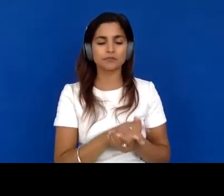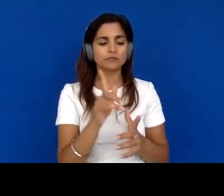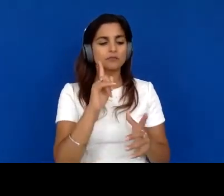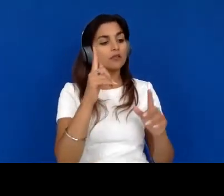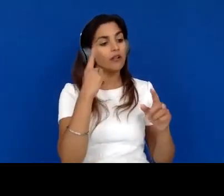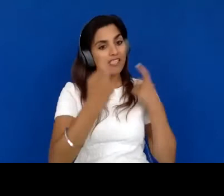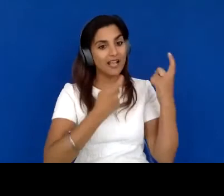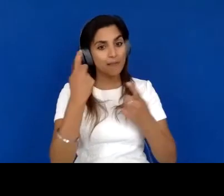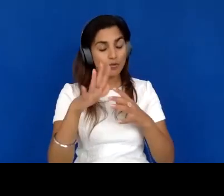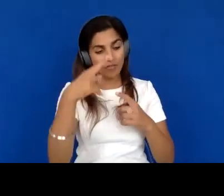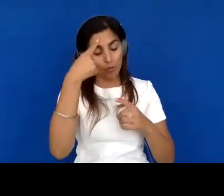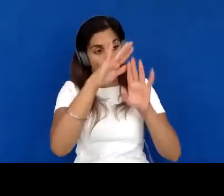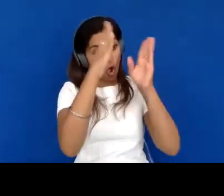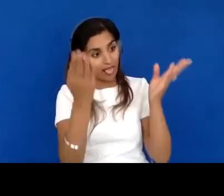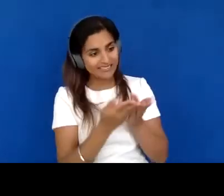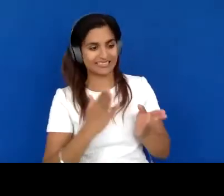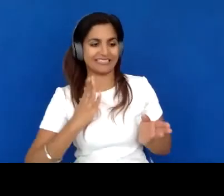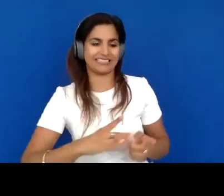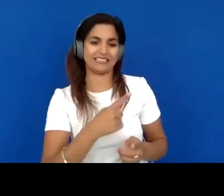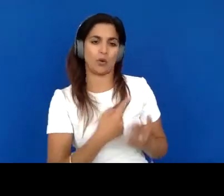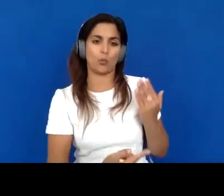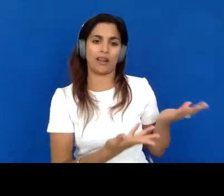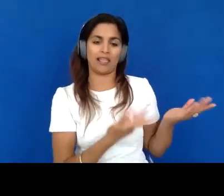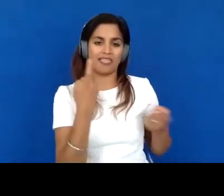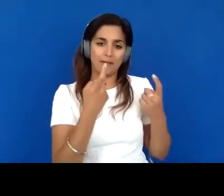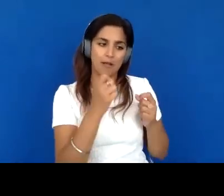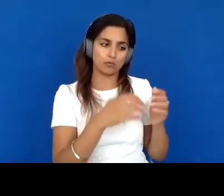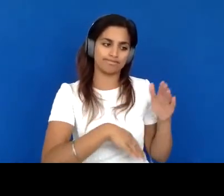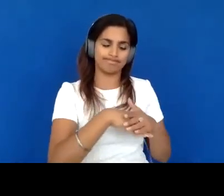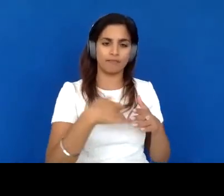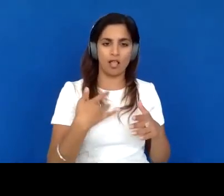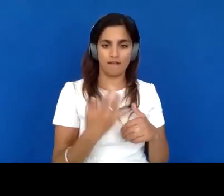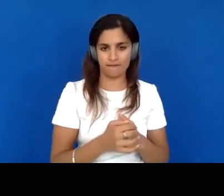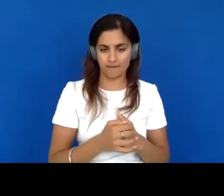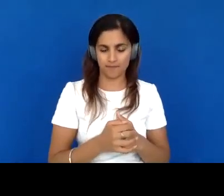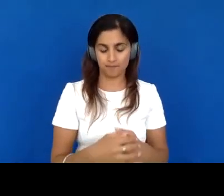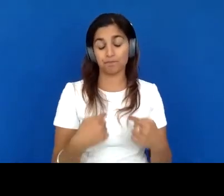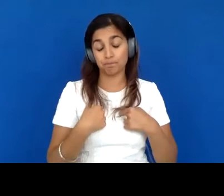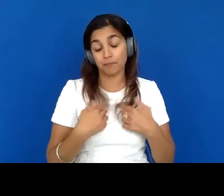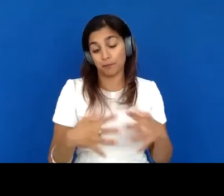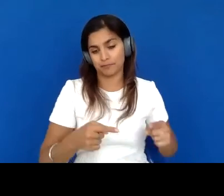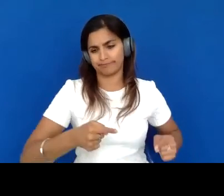I have argued then that a crypt reading of medical research in the aftermath of